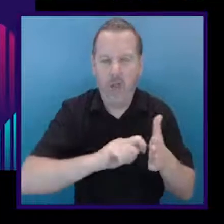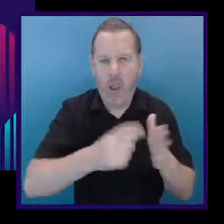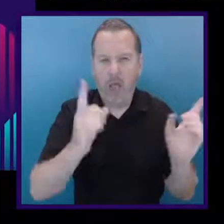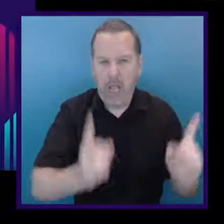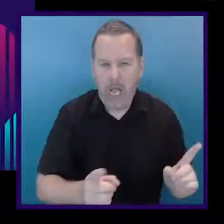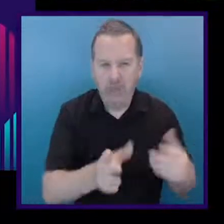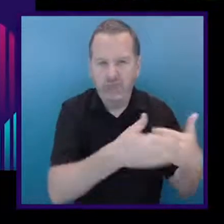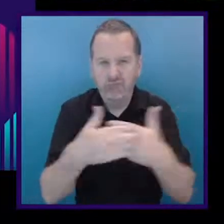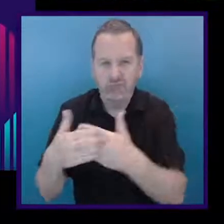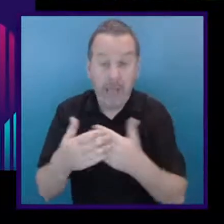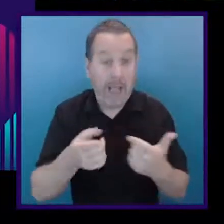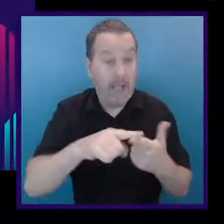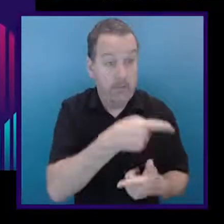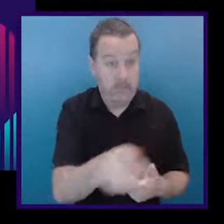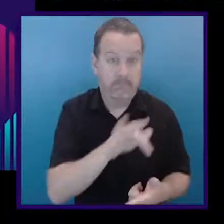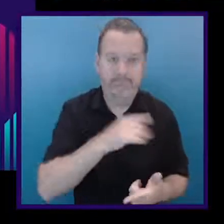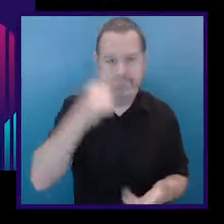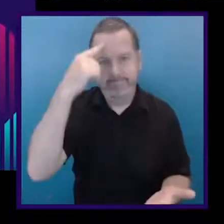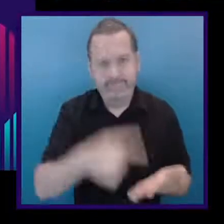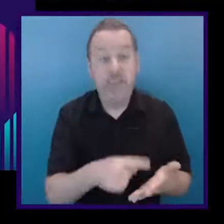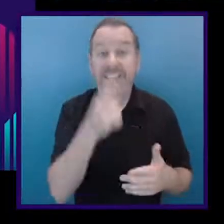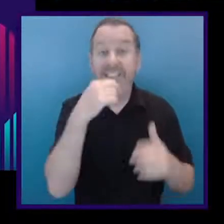to the survey link that was shared by their teacher.